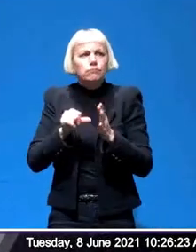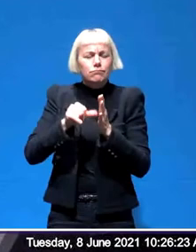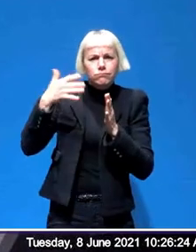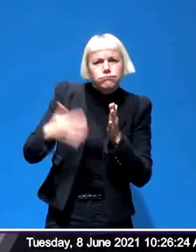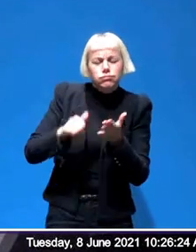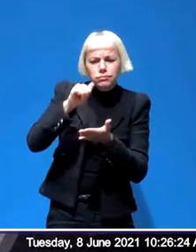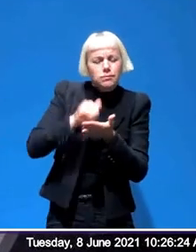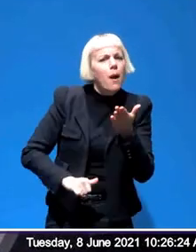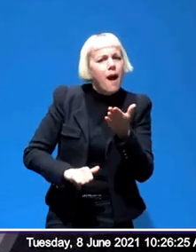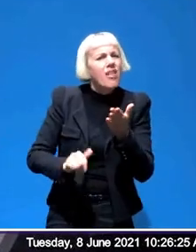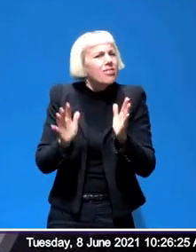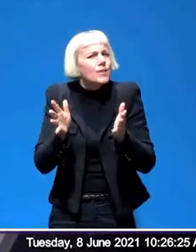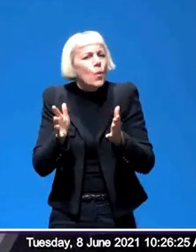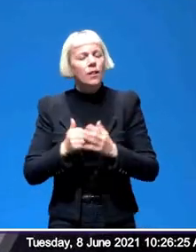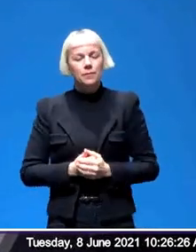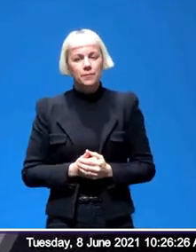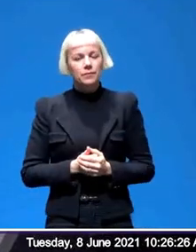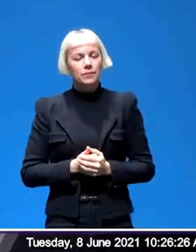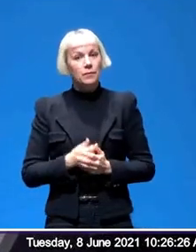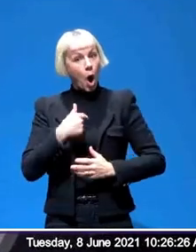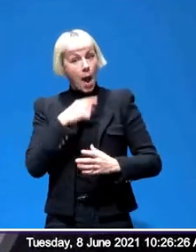It was my expectation that Daniel would be given a weekly allowance